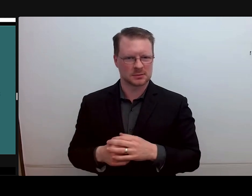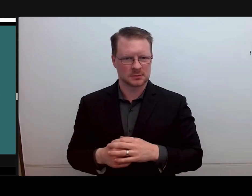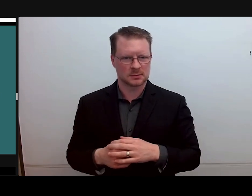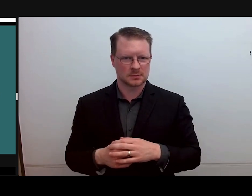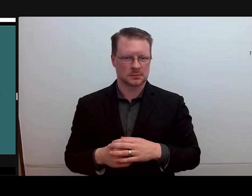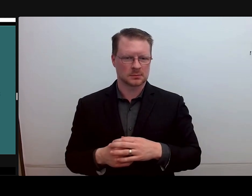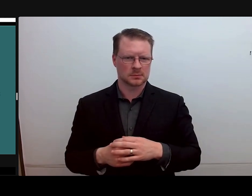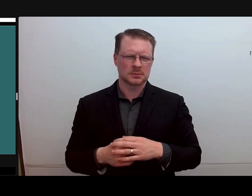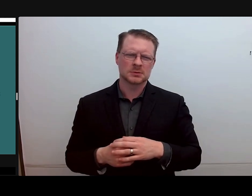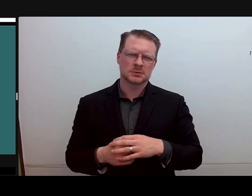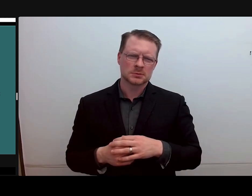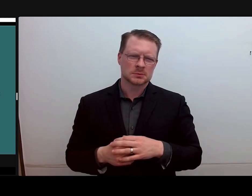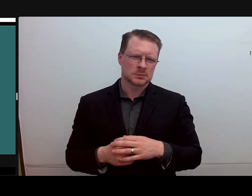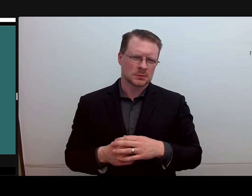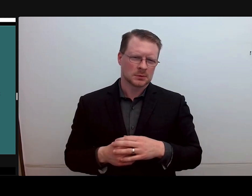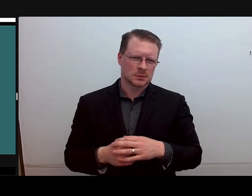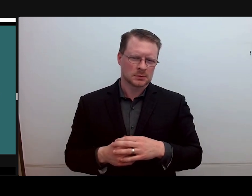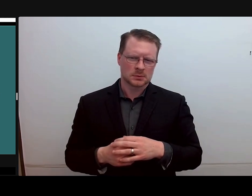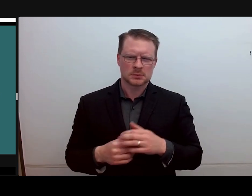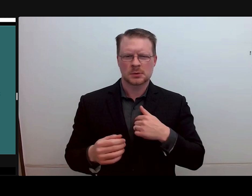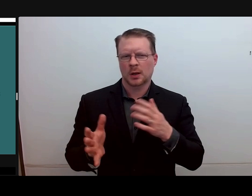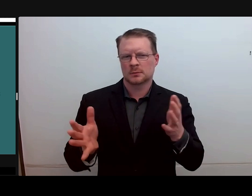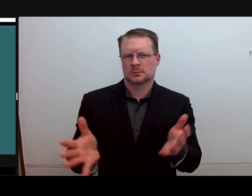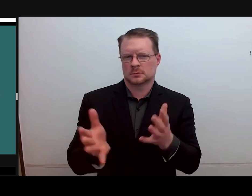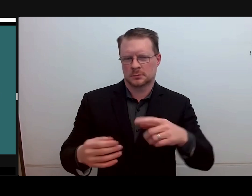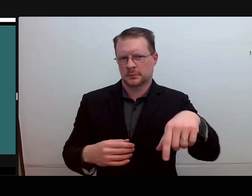with those specific environments.